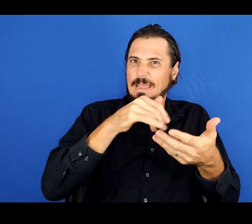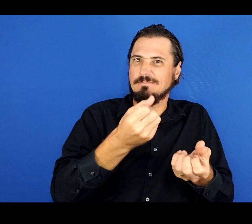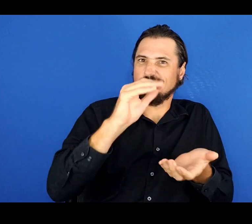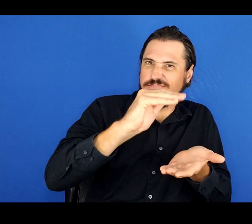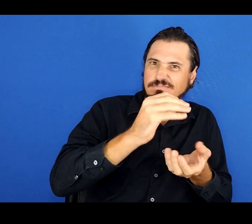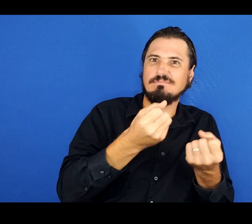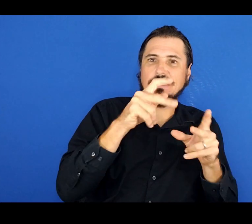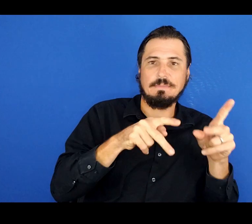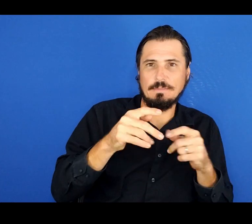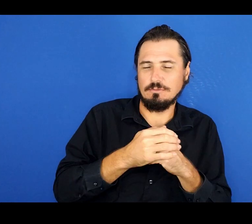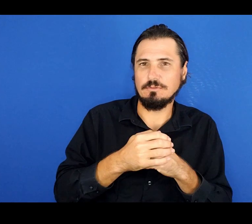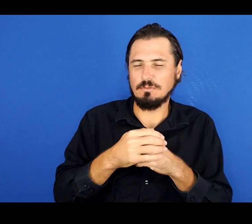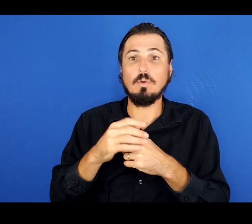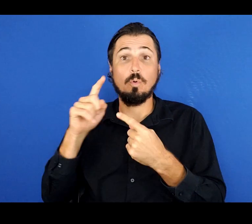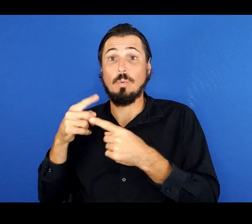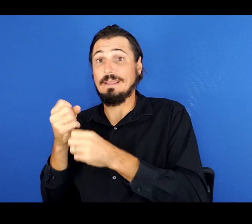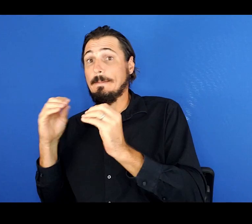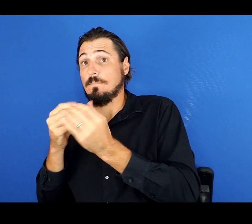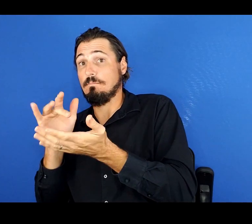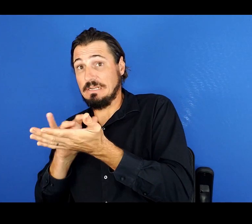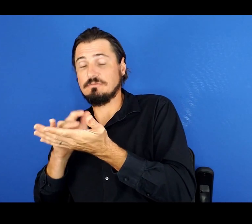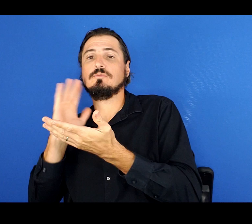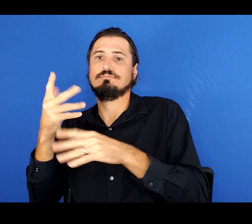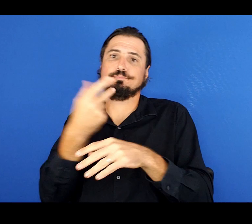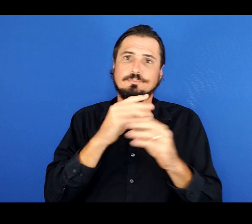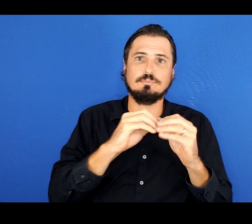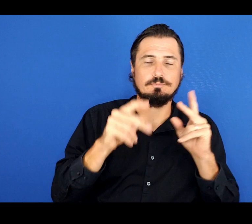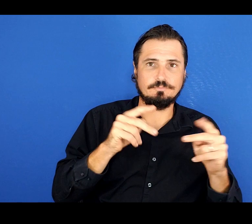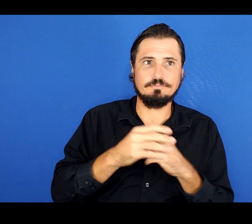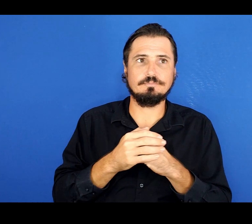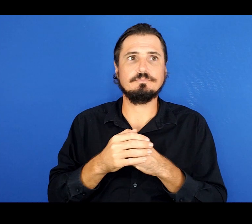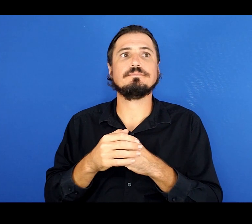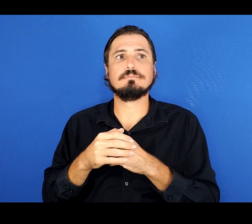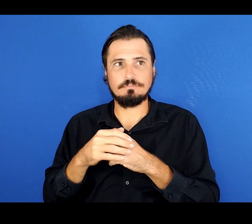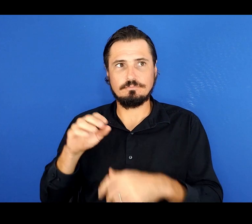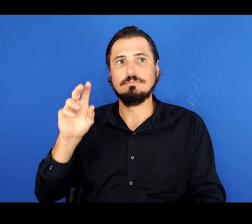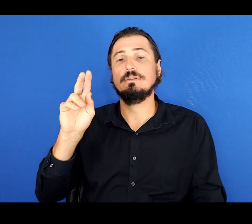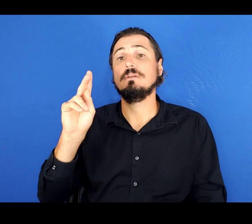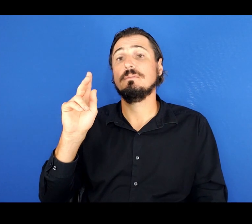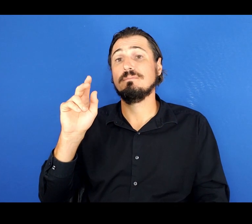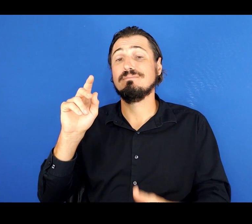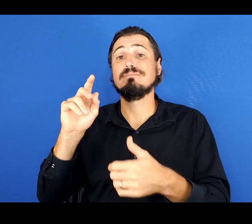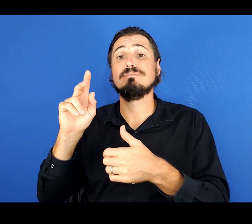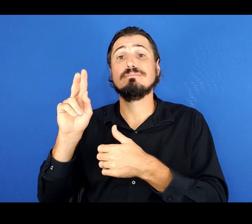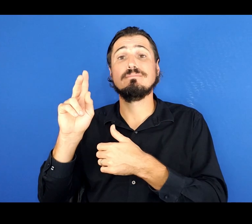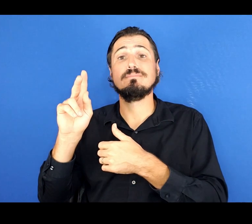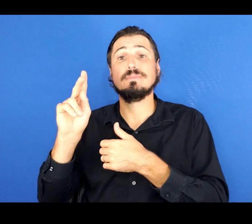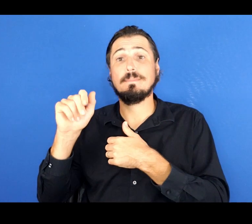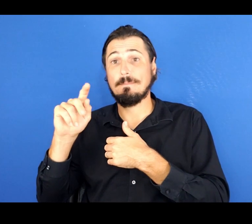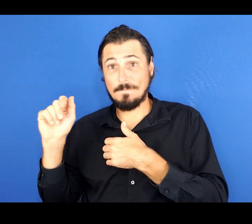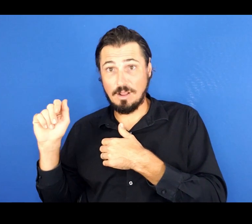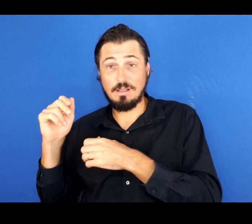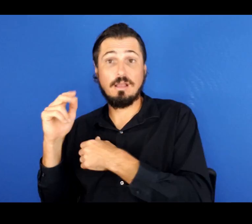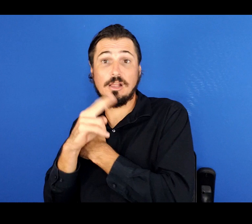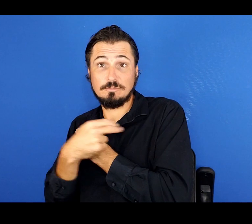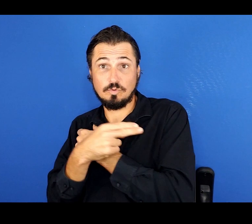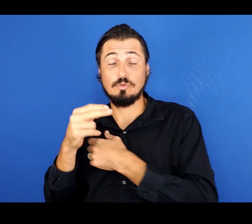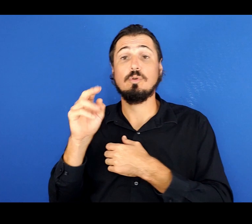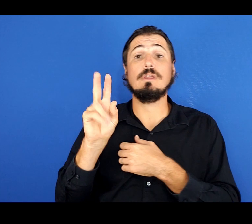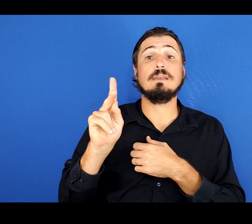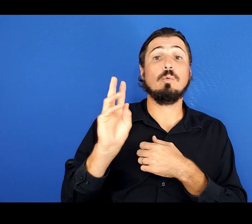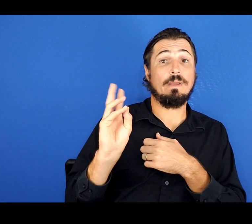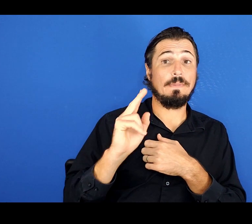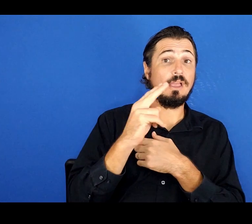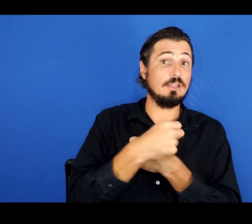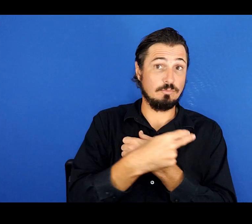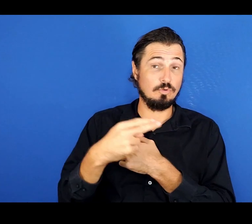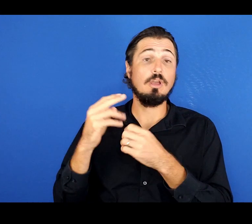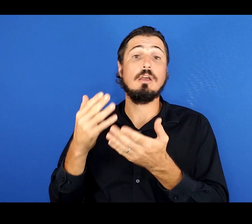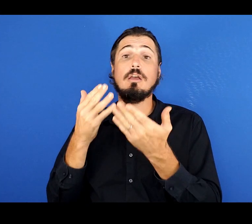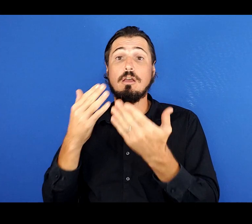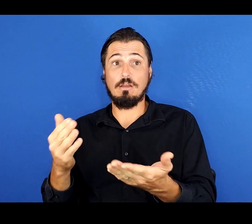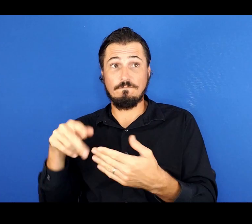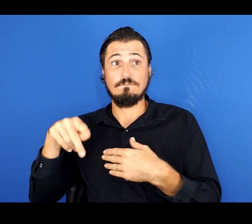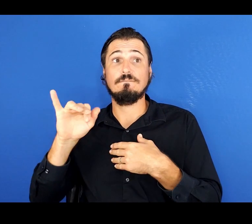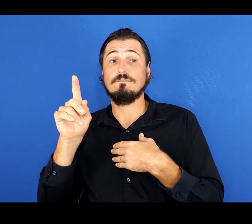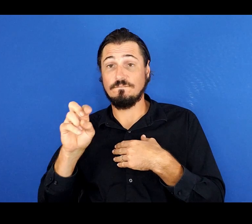Kaua‘i Veterans Memorial Hospital in Waimea and Samuel Mahelona Memorial Hospital in Kapa‘a are offering the Pfizer vaccine to adults age 75 and older. As at Wilcox, appointments are